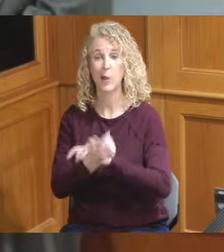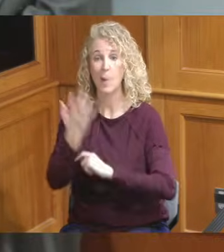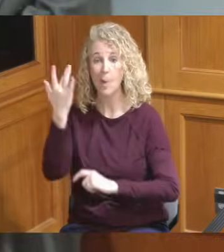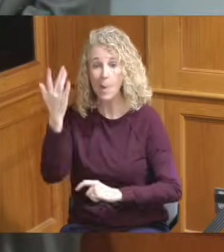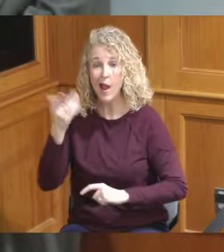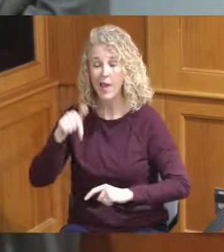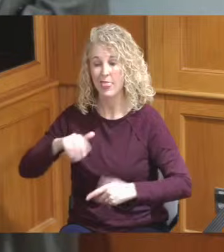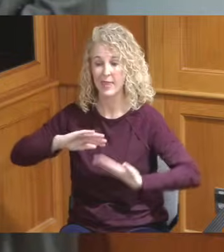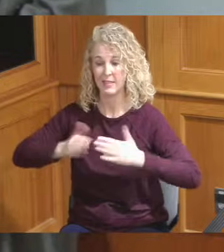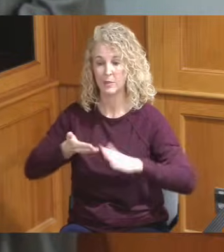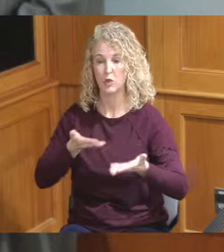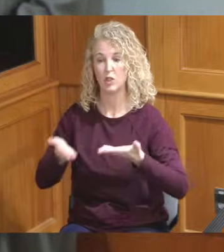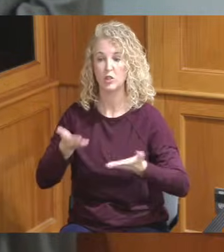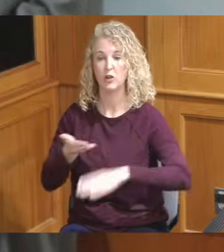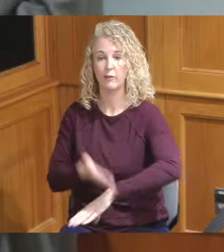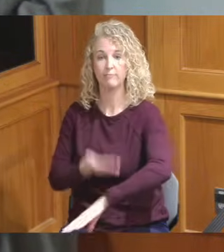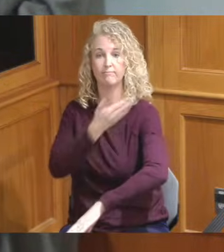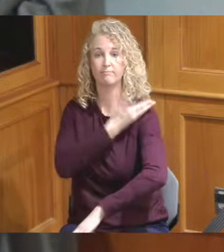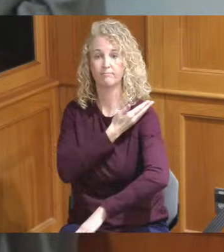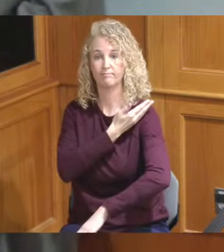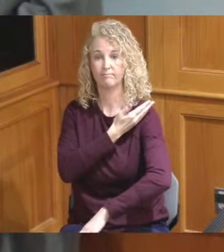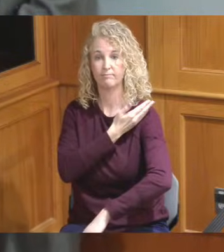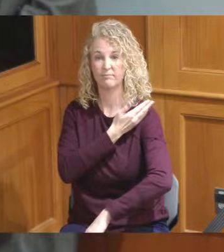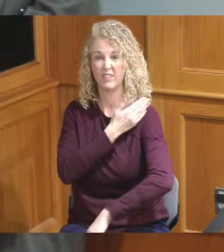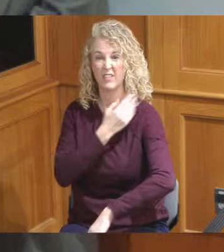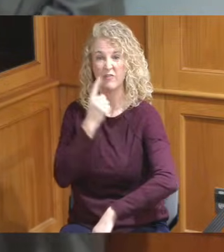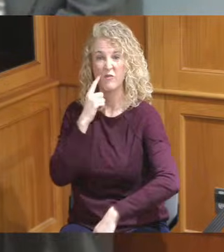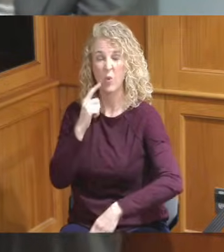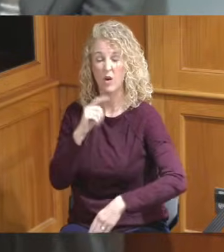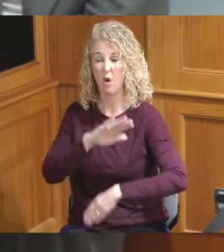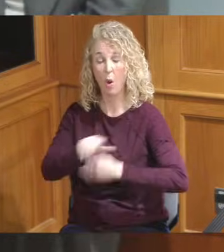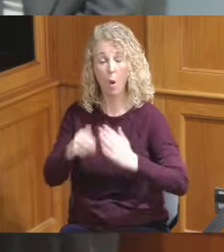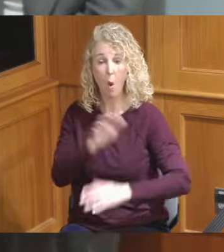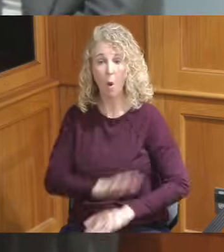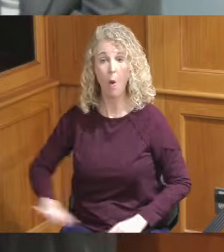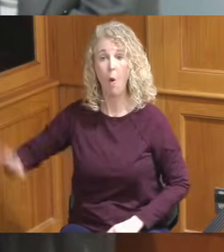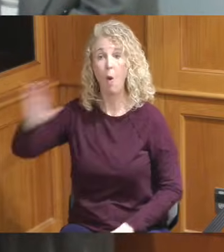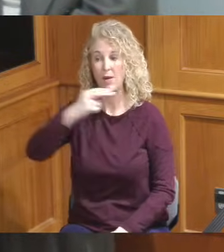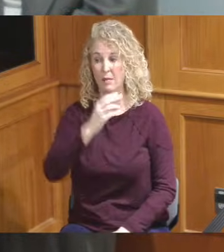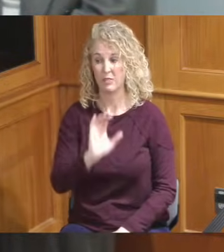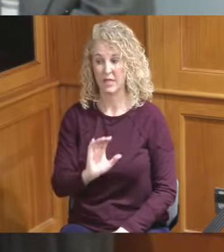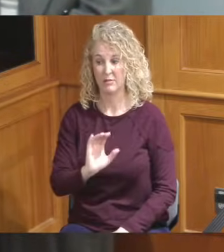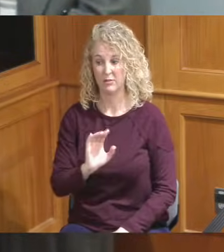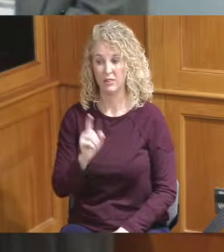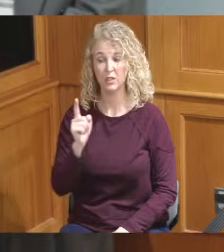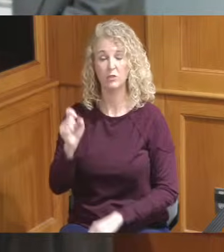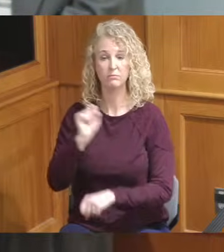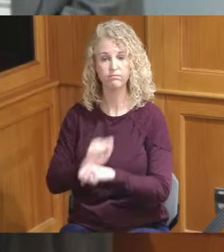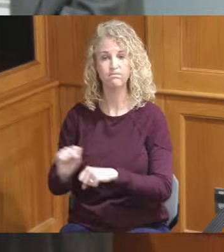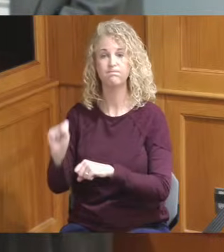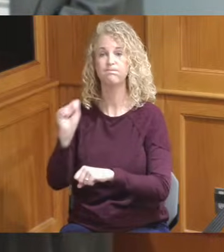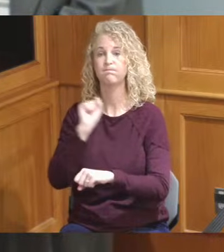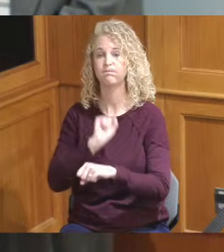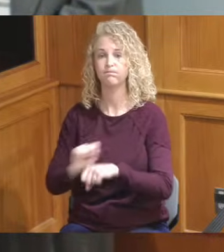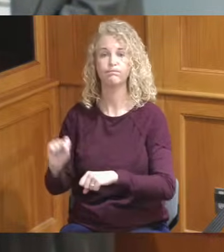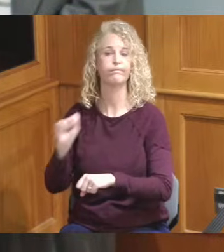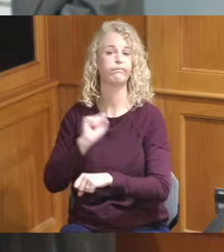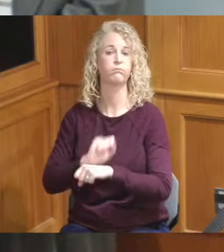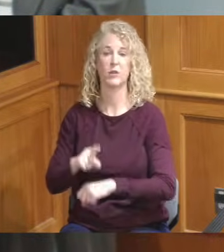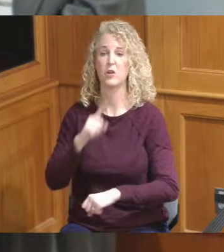this community all over the city of Cincinnati and Hamilton County. you have done a lot to elevate